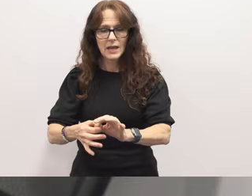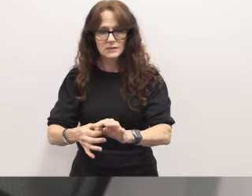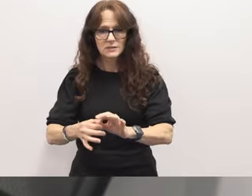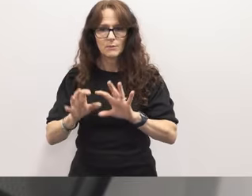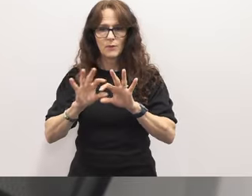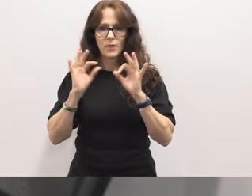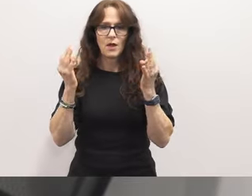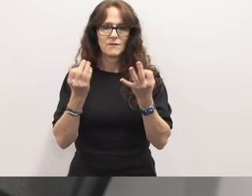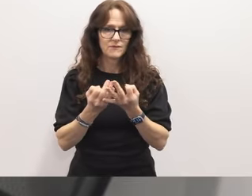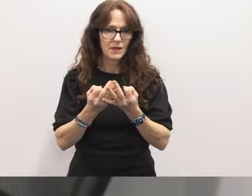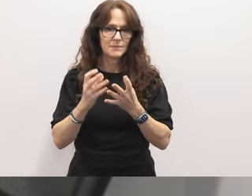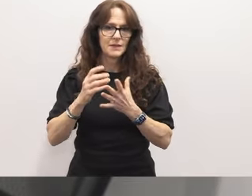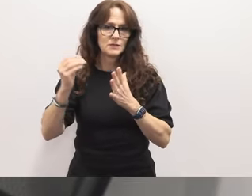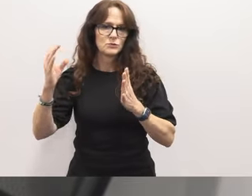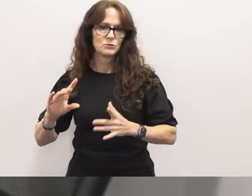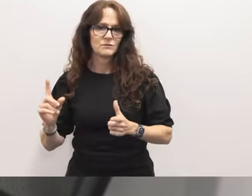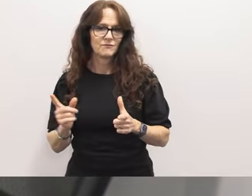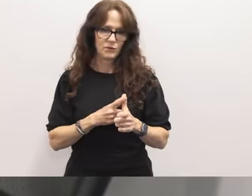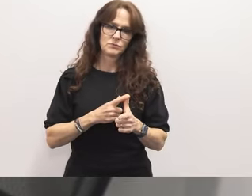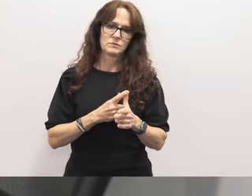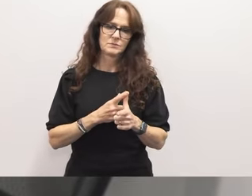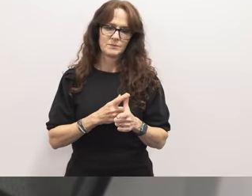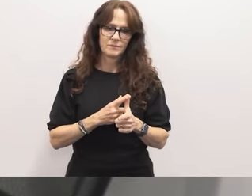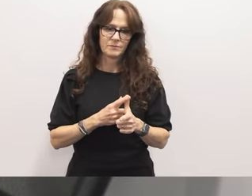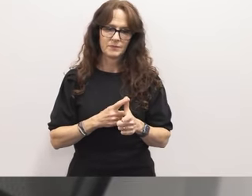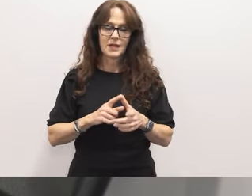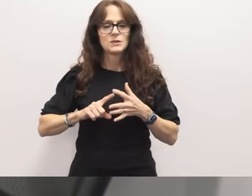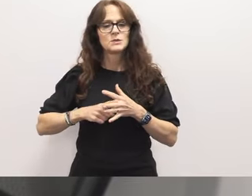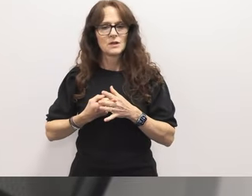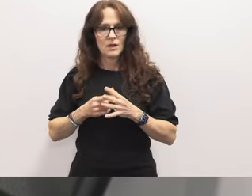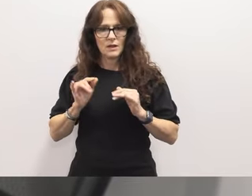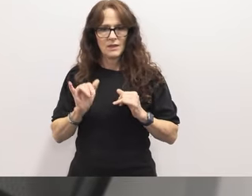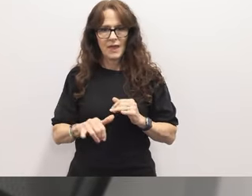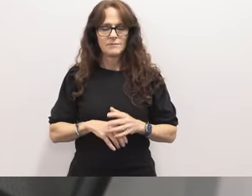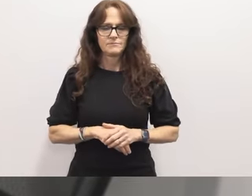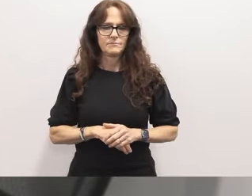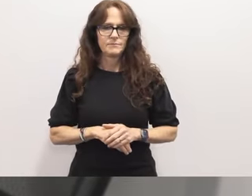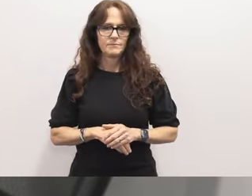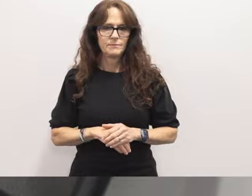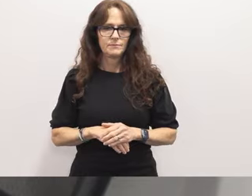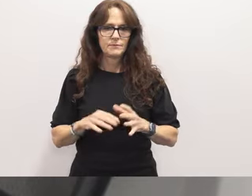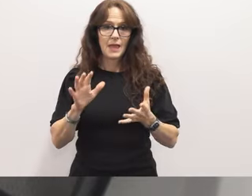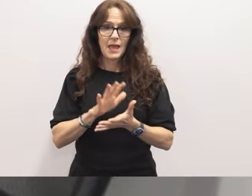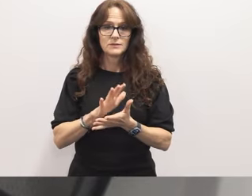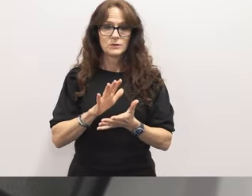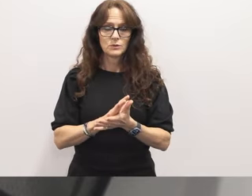and our students. So that's exactly where we started. Then as a school, we asked ourself,